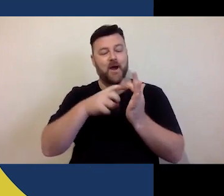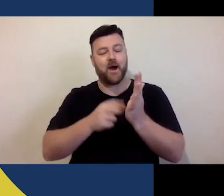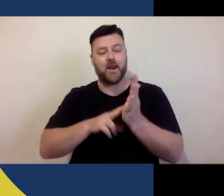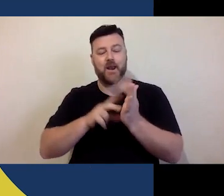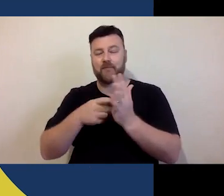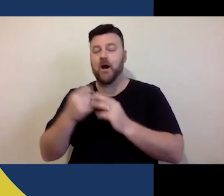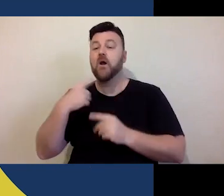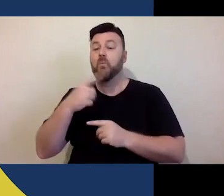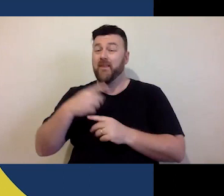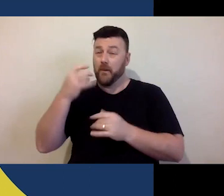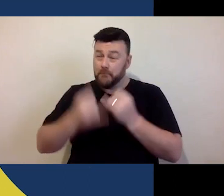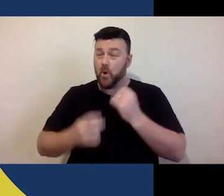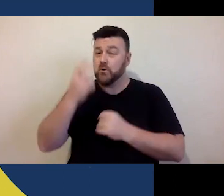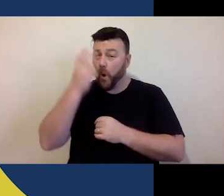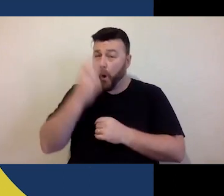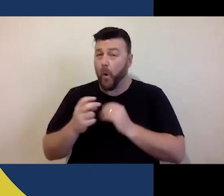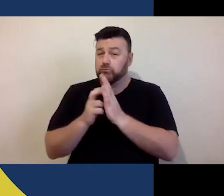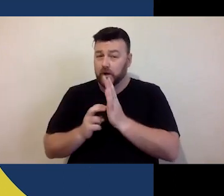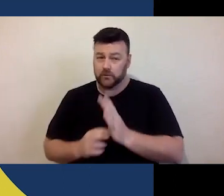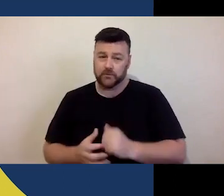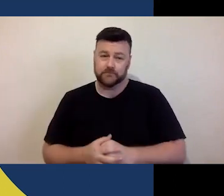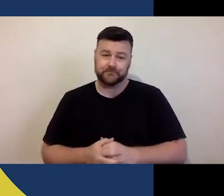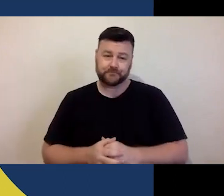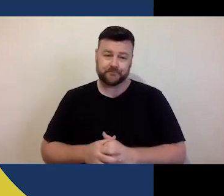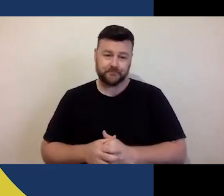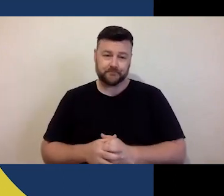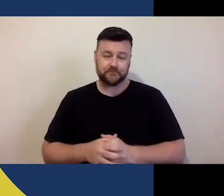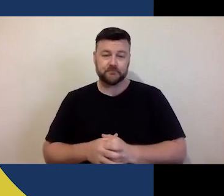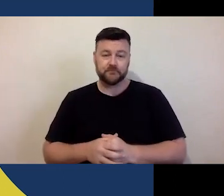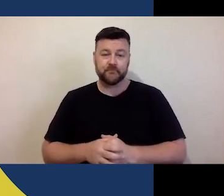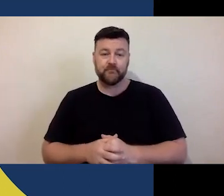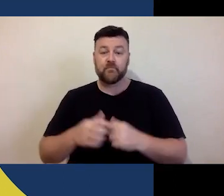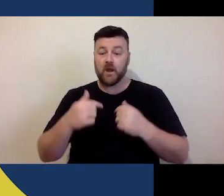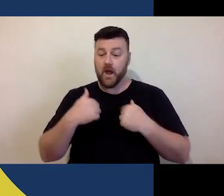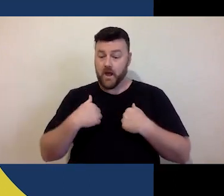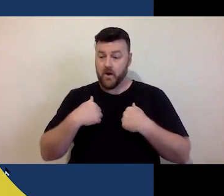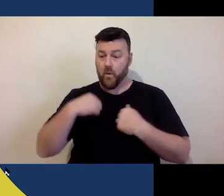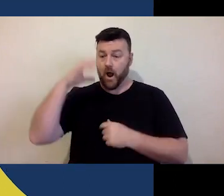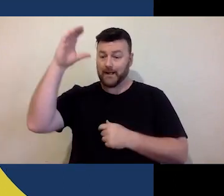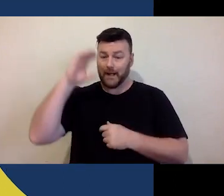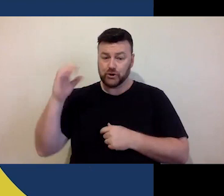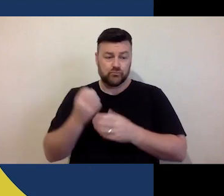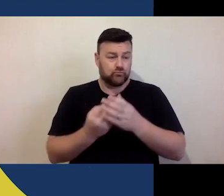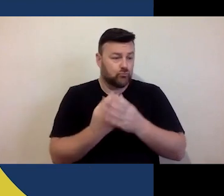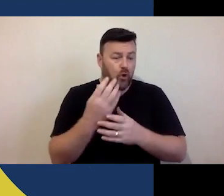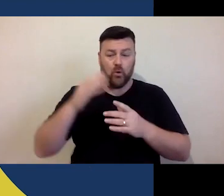The events that saw the creation of our countries teaches us about our connection to land and the